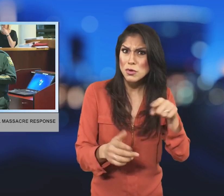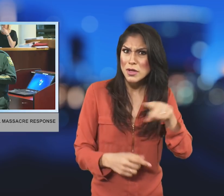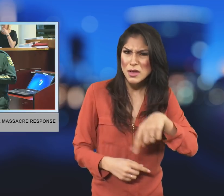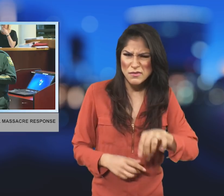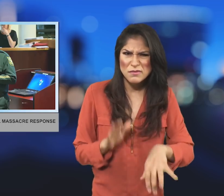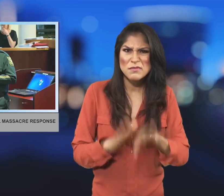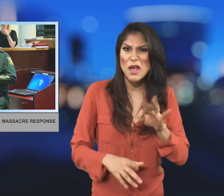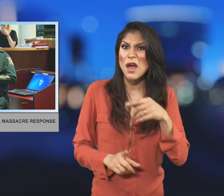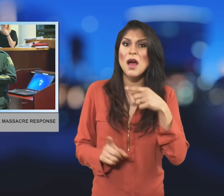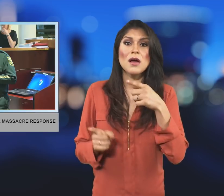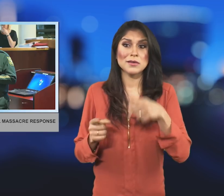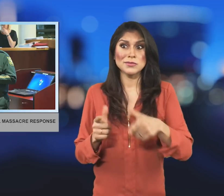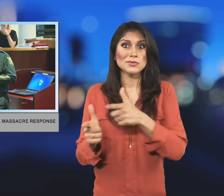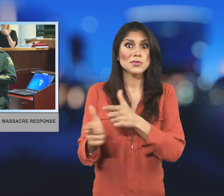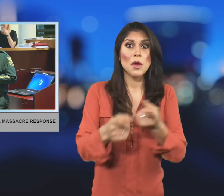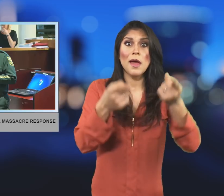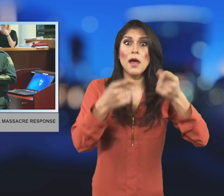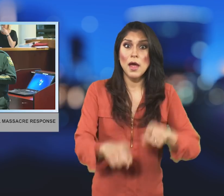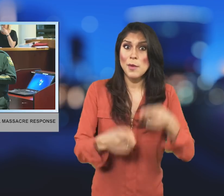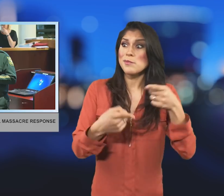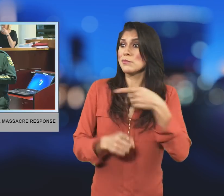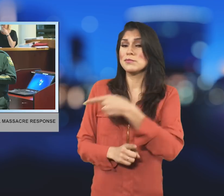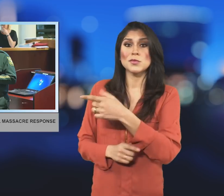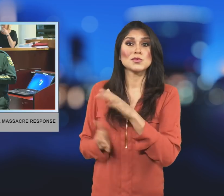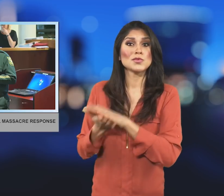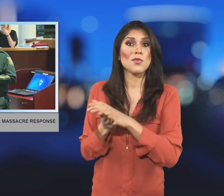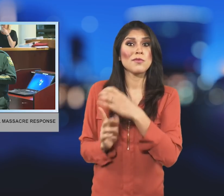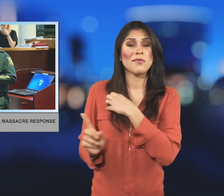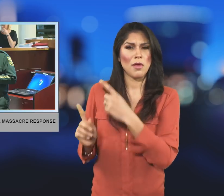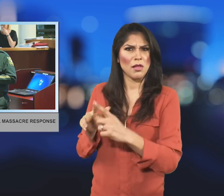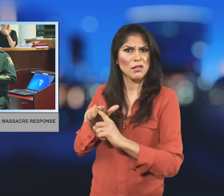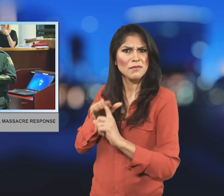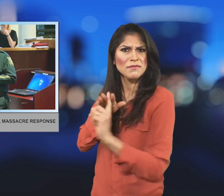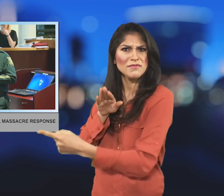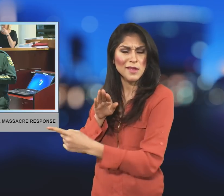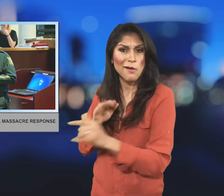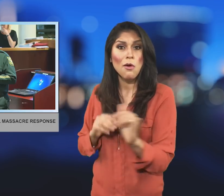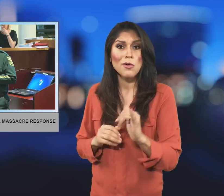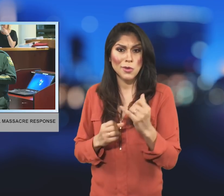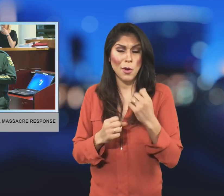into the shooting found that the school's resource officer fled from the shooting and officers had